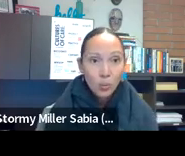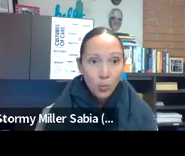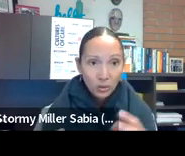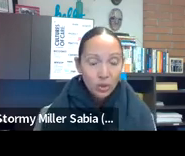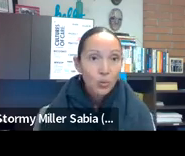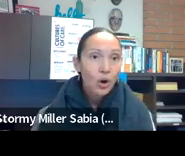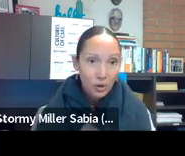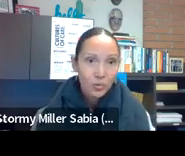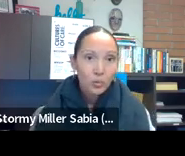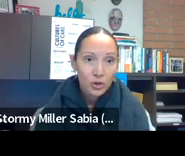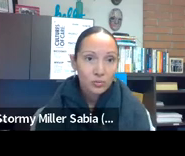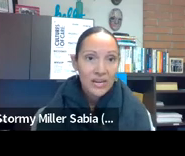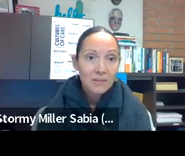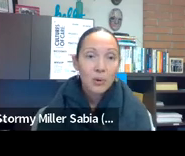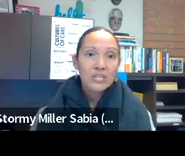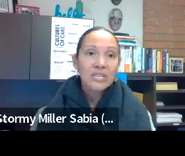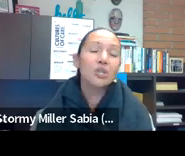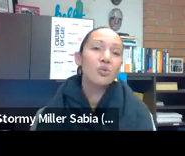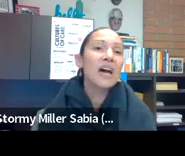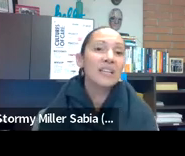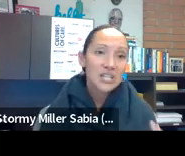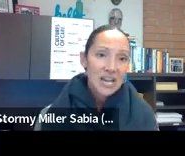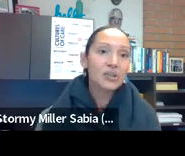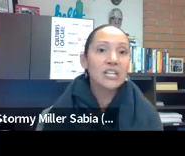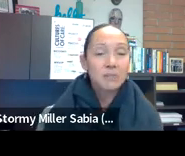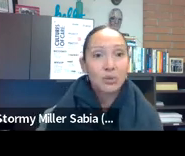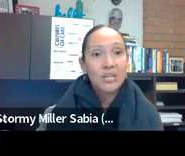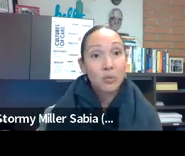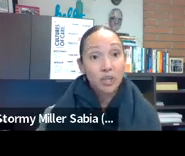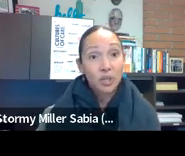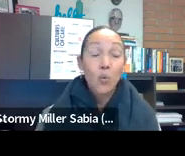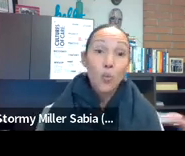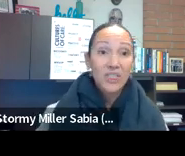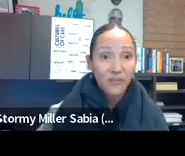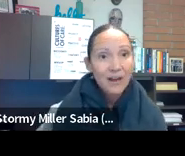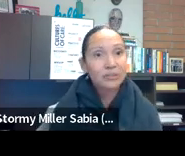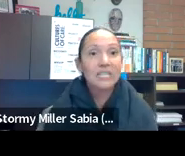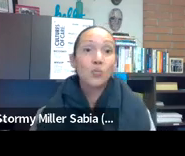Yes, we'll do our own work right, but we need to do that together in community with you.